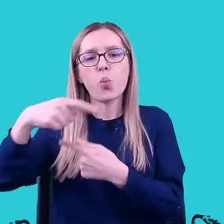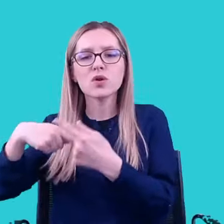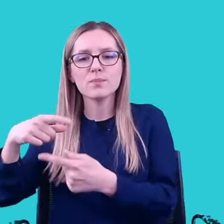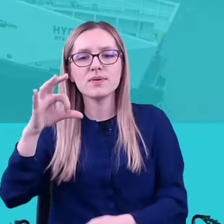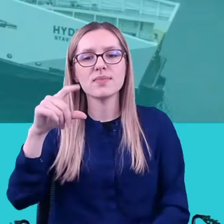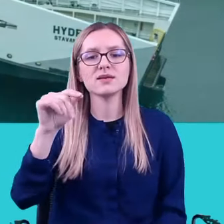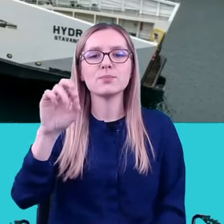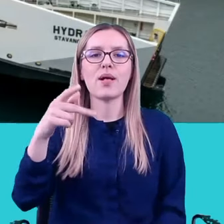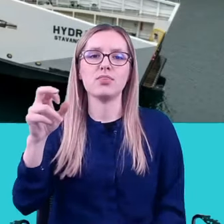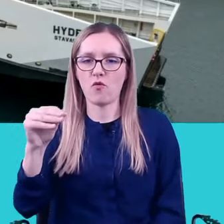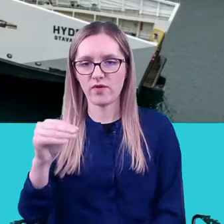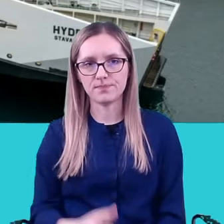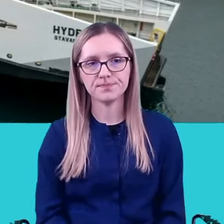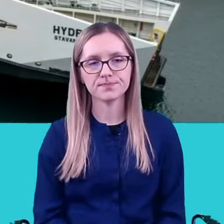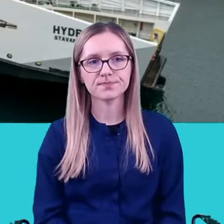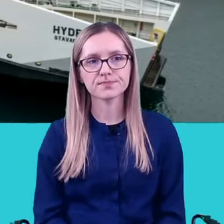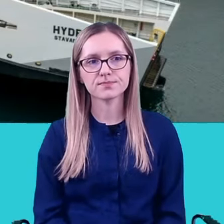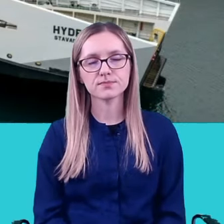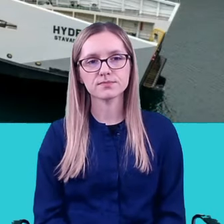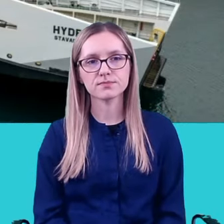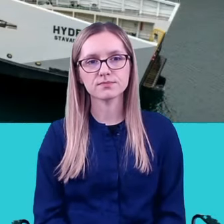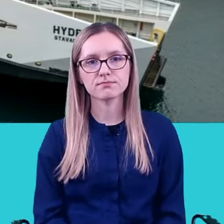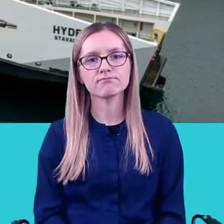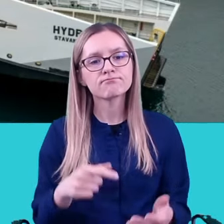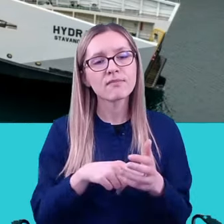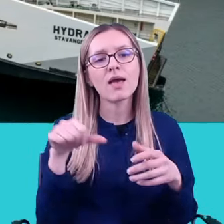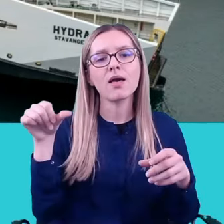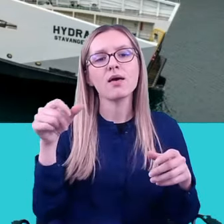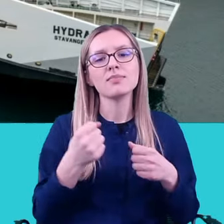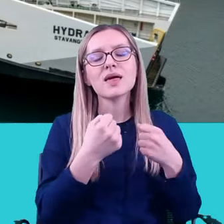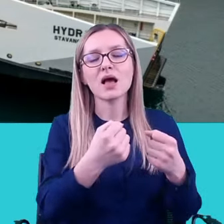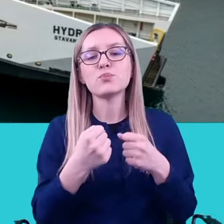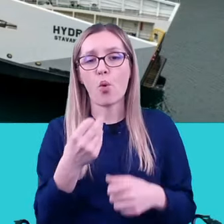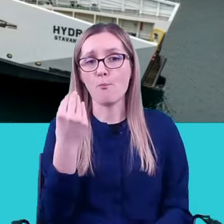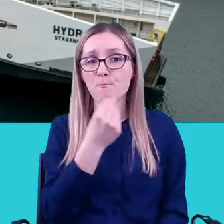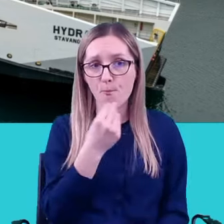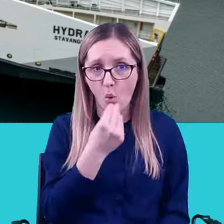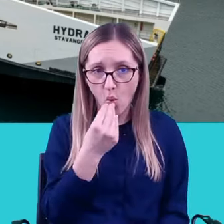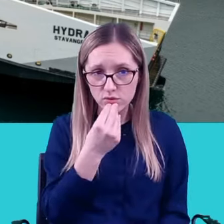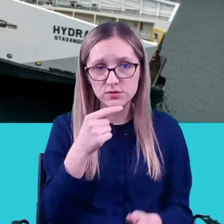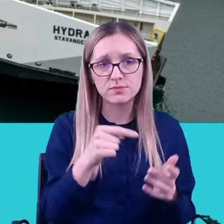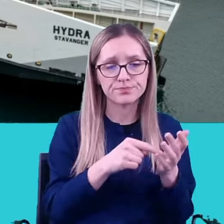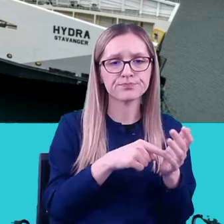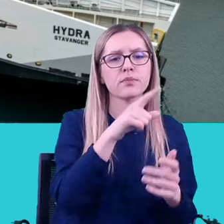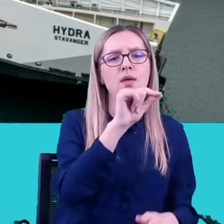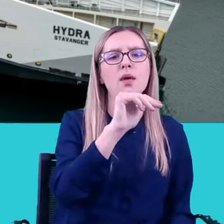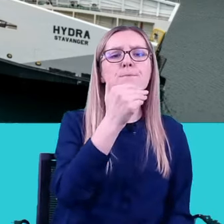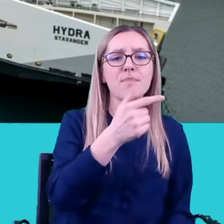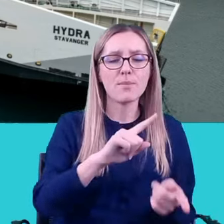In marine transport, we use PEM or AFC fuel cells,